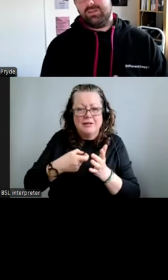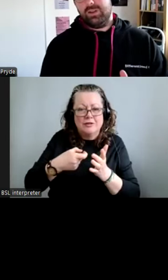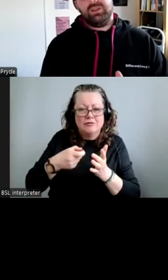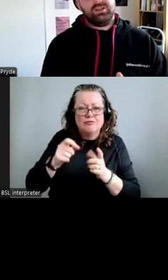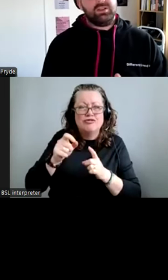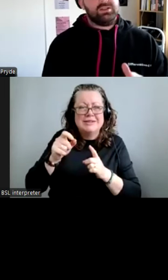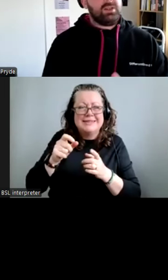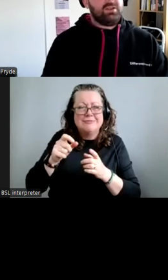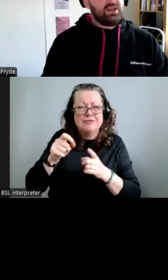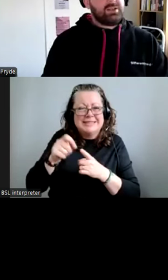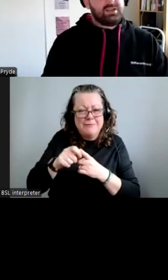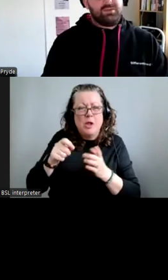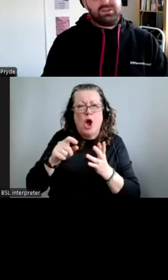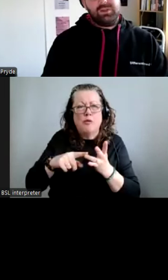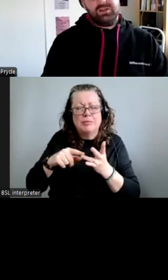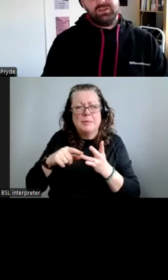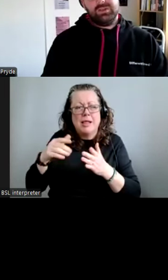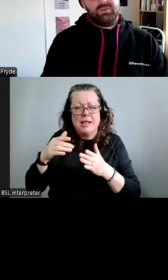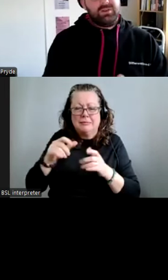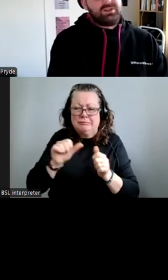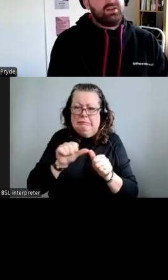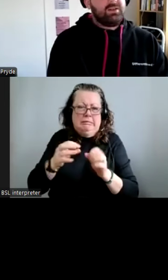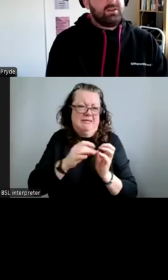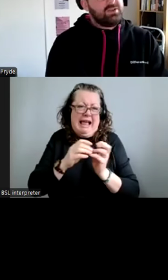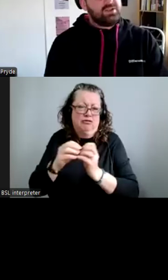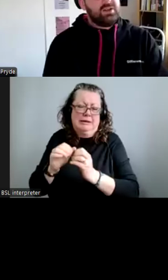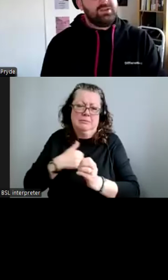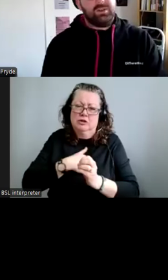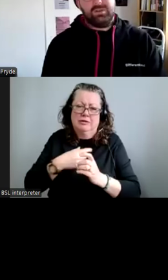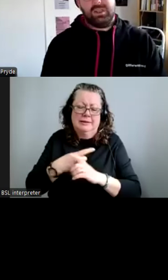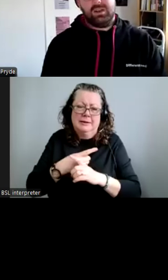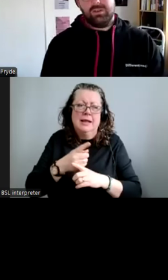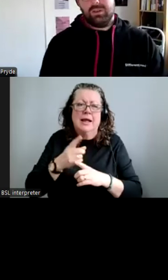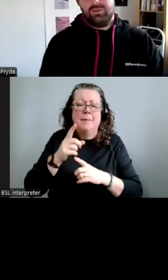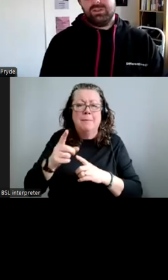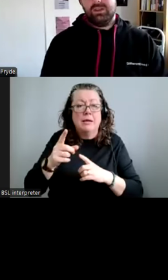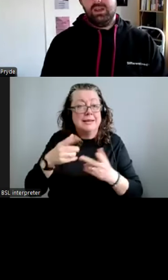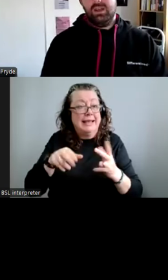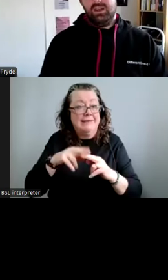These are the foundations of any great accessible experience. If you're a designer or an engineer, it's worth taking a look at those.